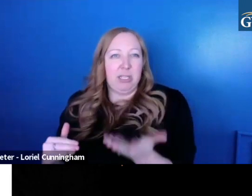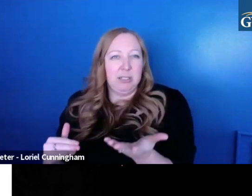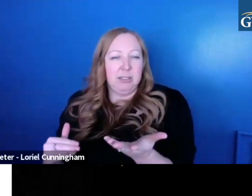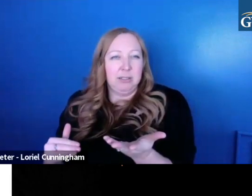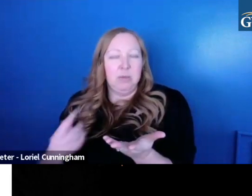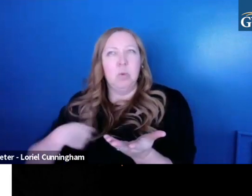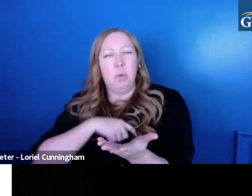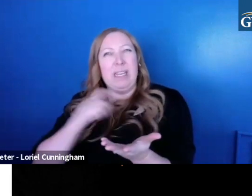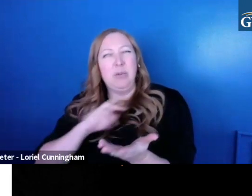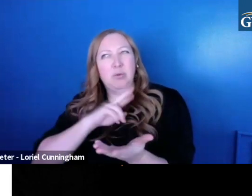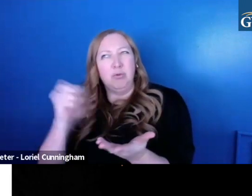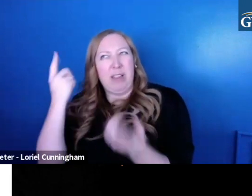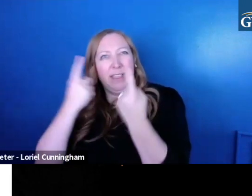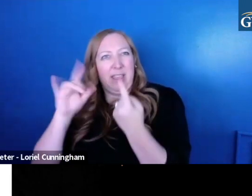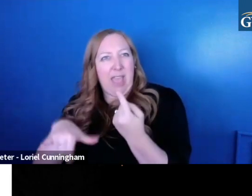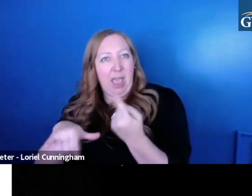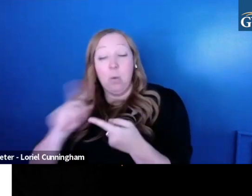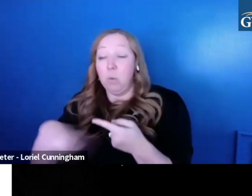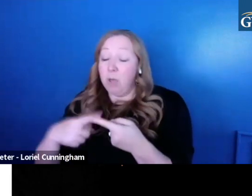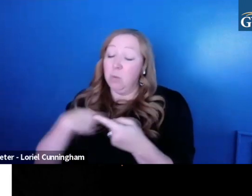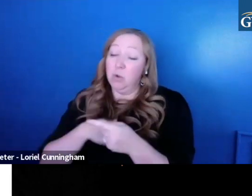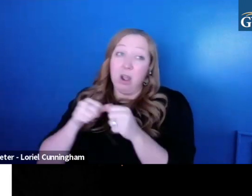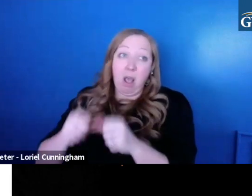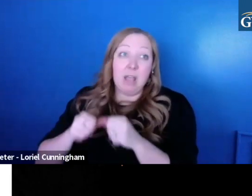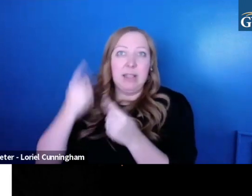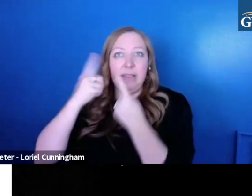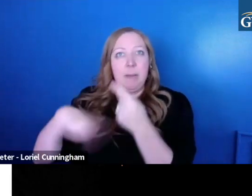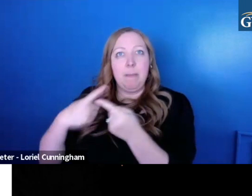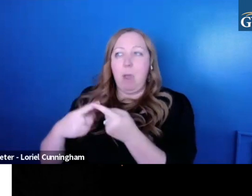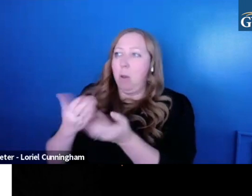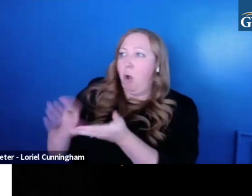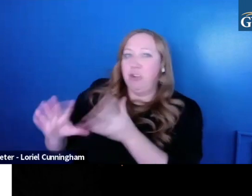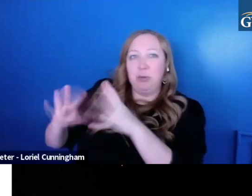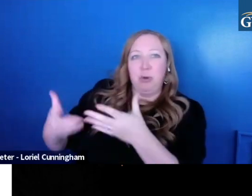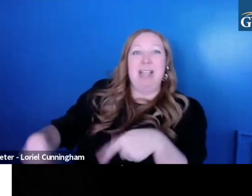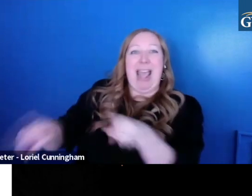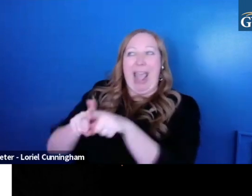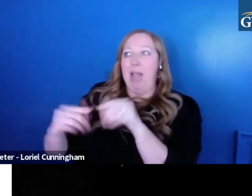we constantly are thinking about marginalized groups as disparity, as some kind of burden upon the healthcare or